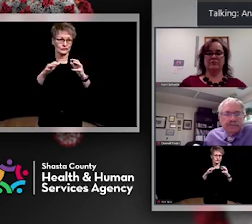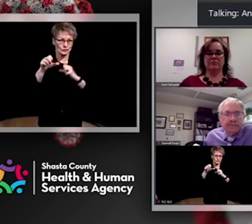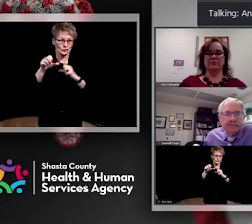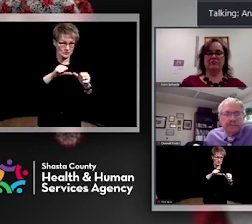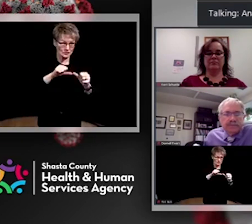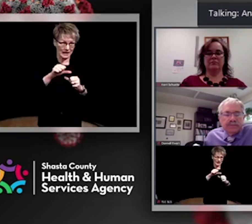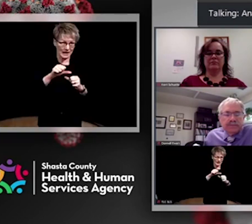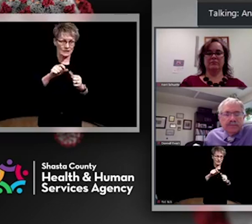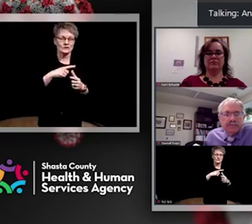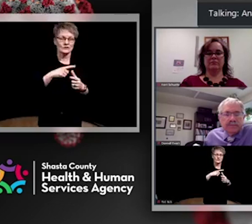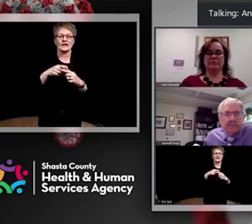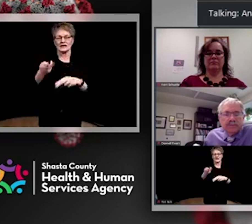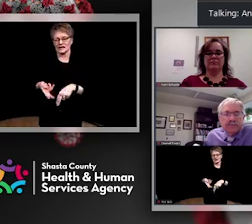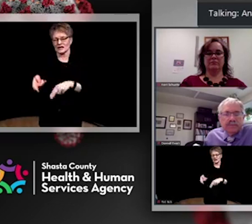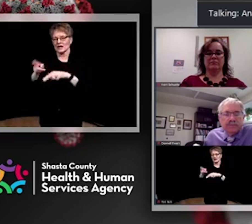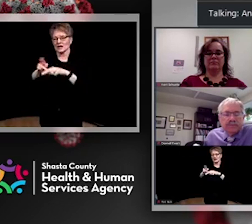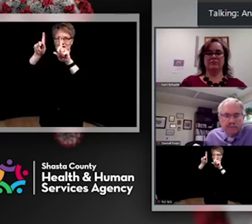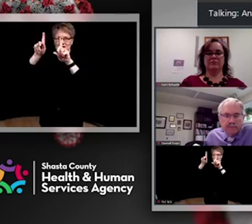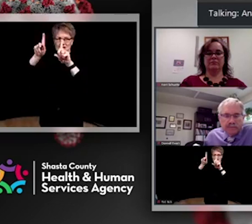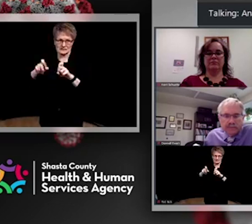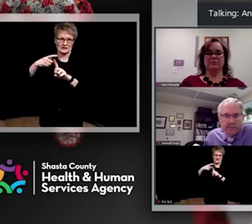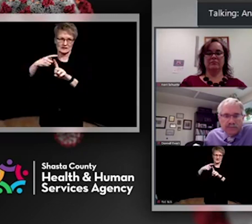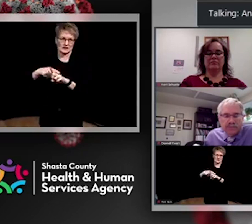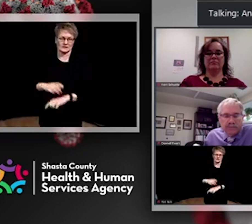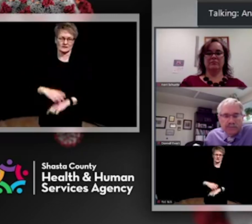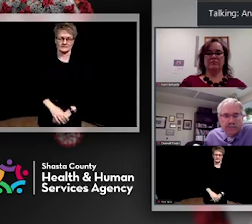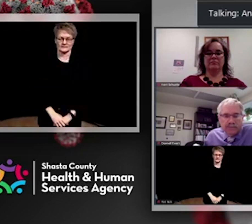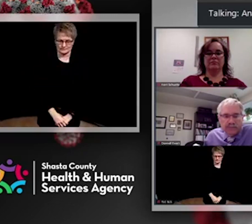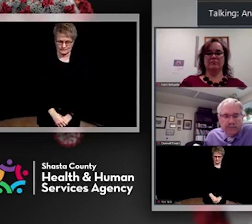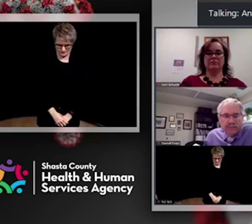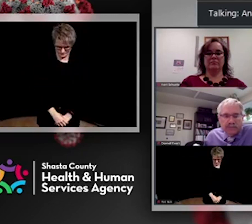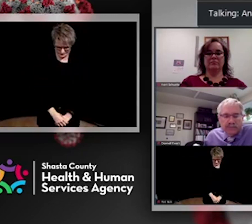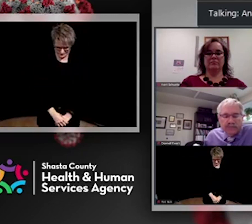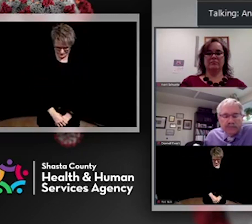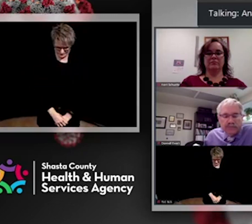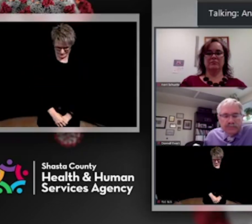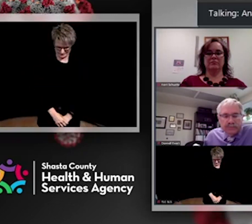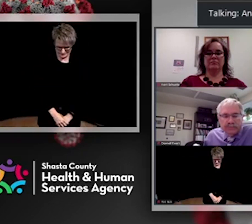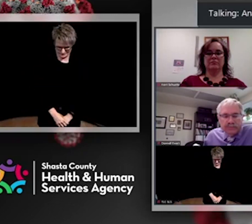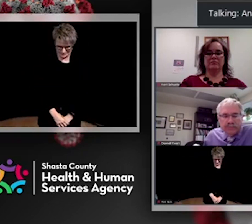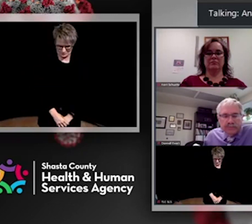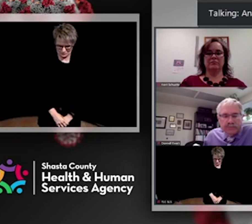So, like you mentioned, it, wasn't that surprising to see when we saw these Halloween parties, like,